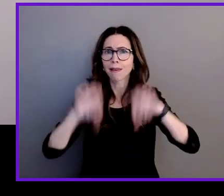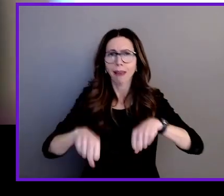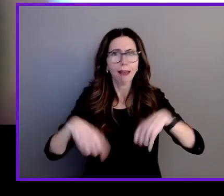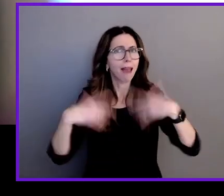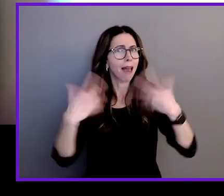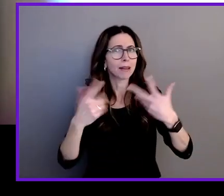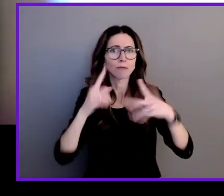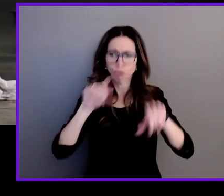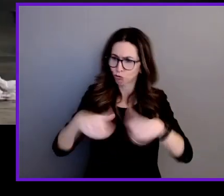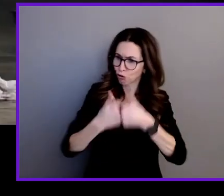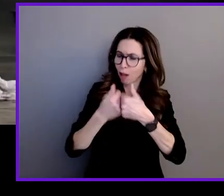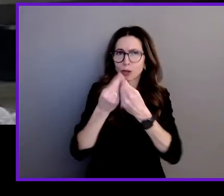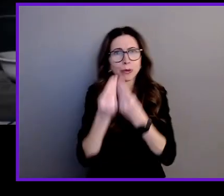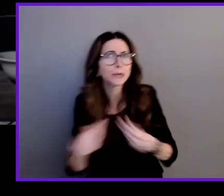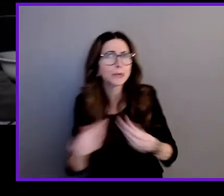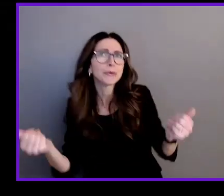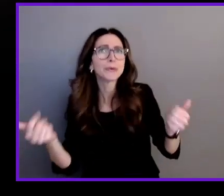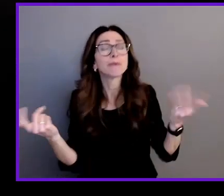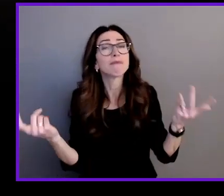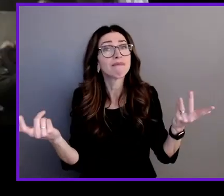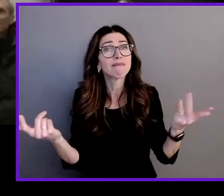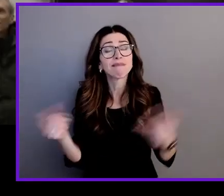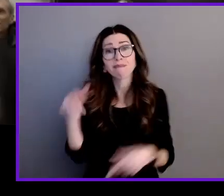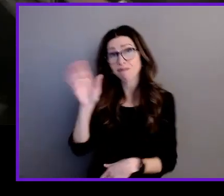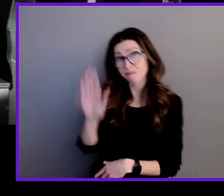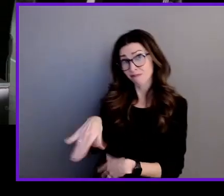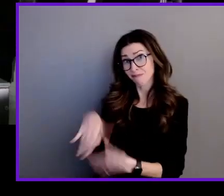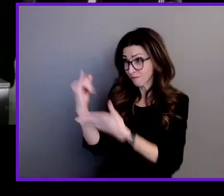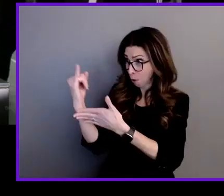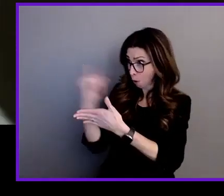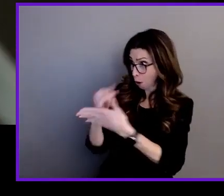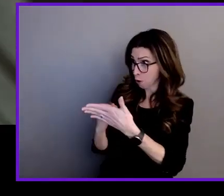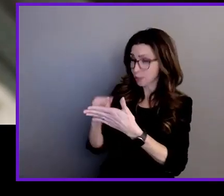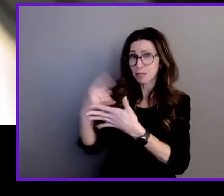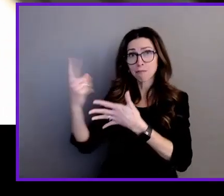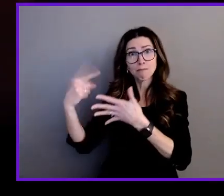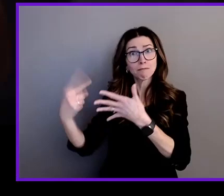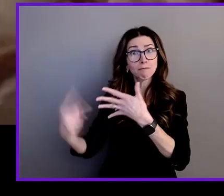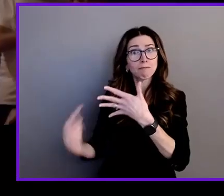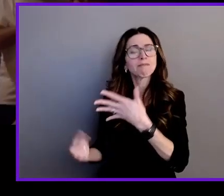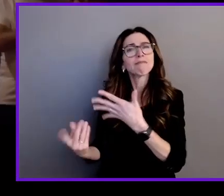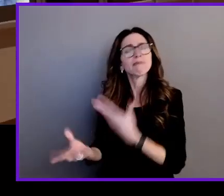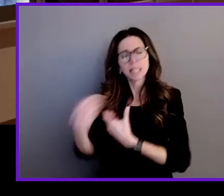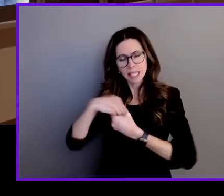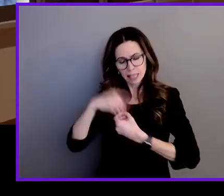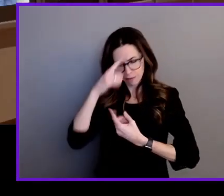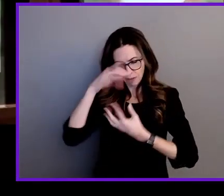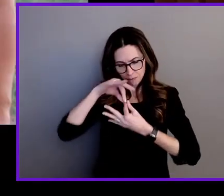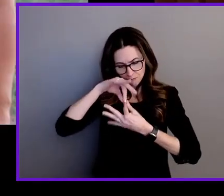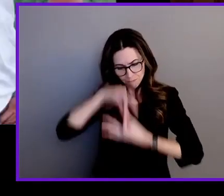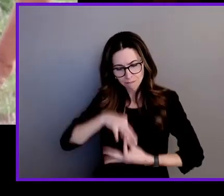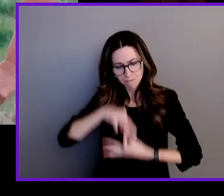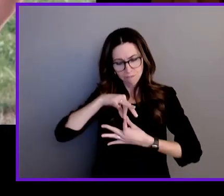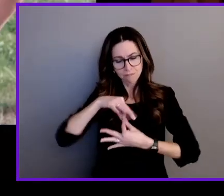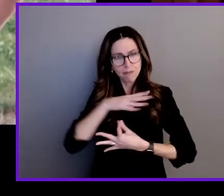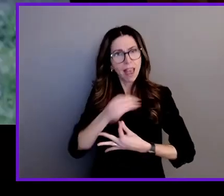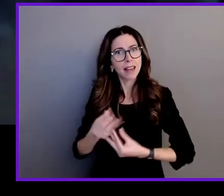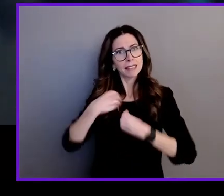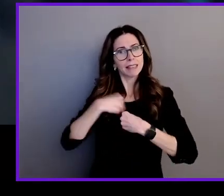Art connects us with ourselves and drives us forward. Telling our stories and giving us voice.